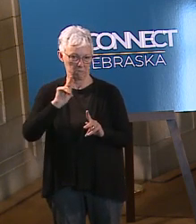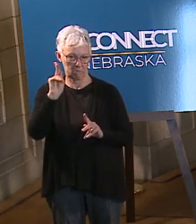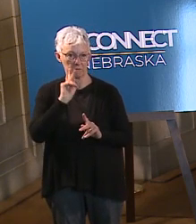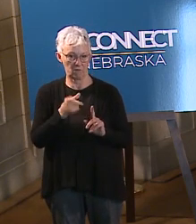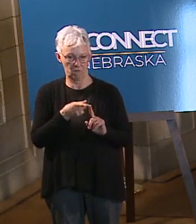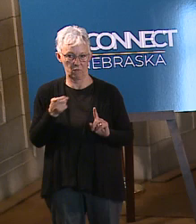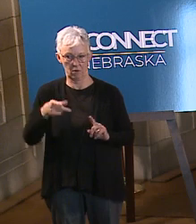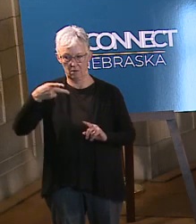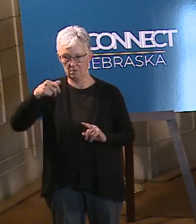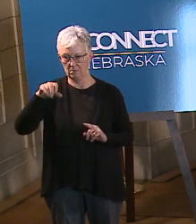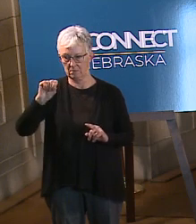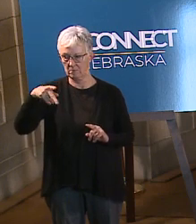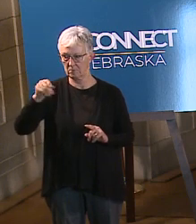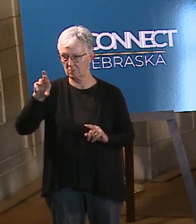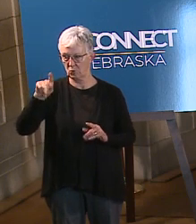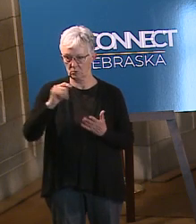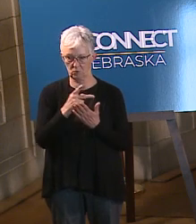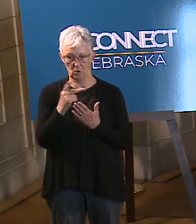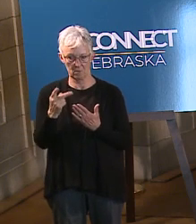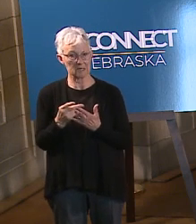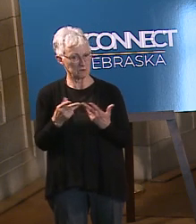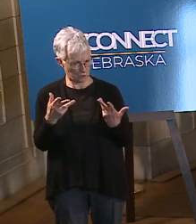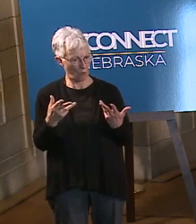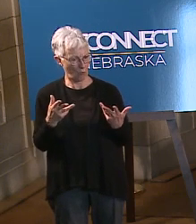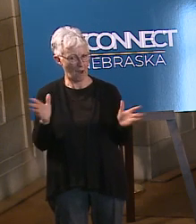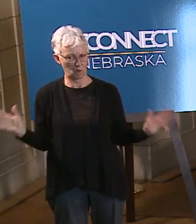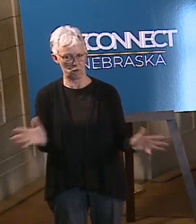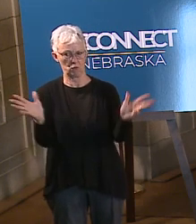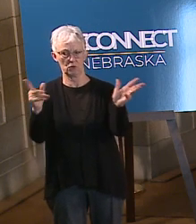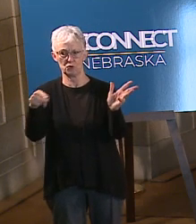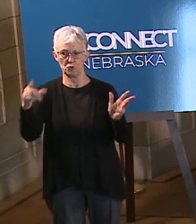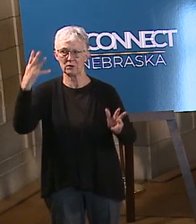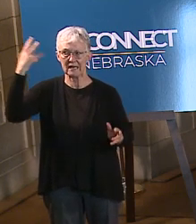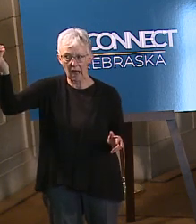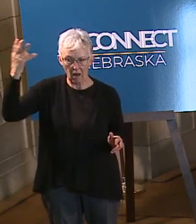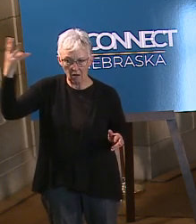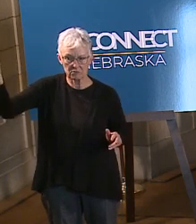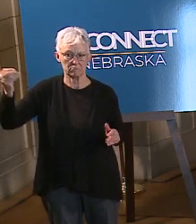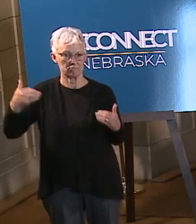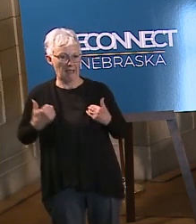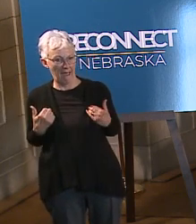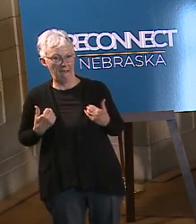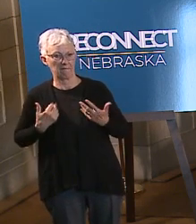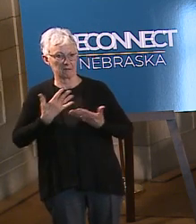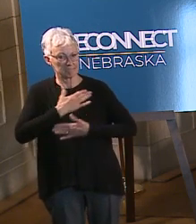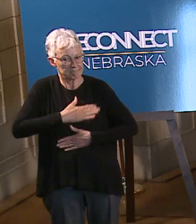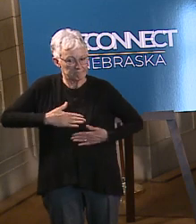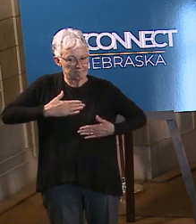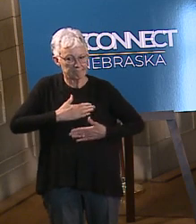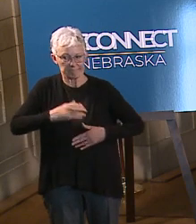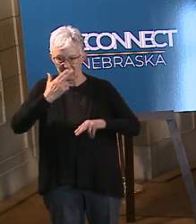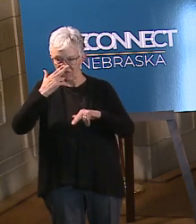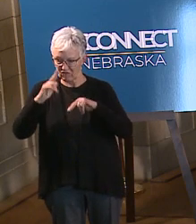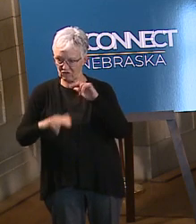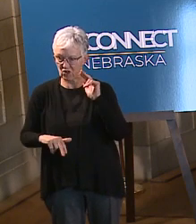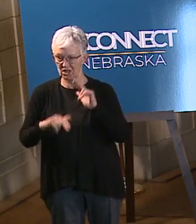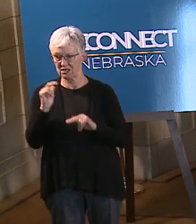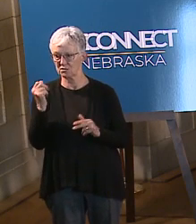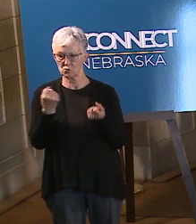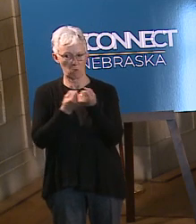THEM OVER AND OVER AGAIN.